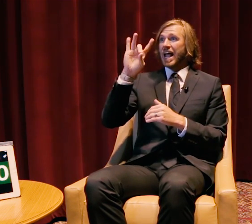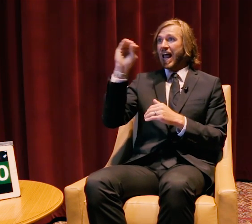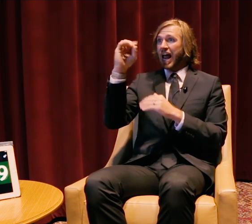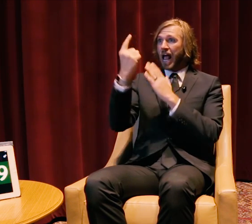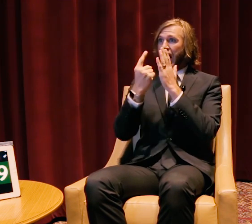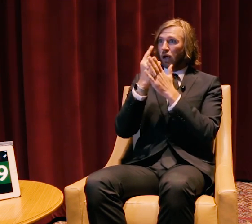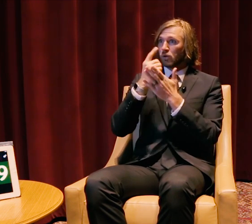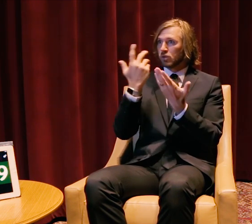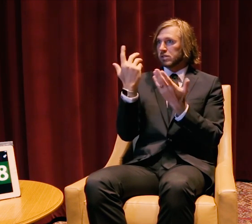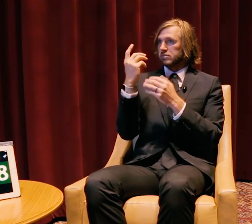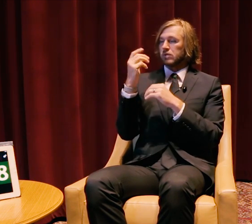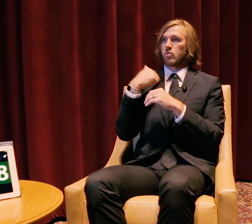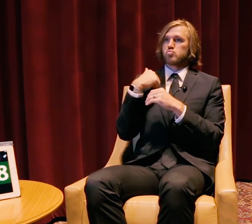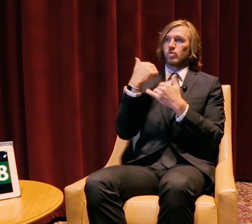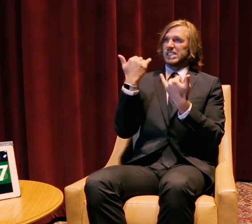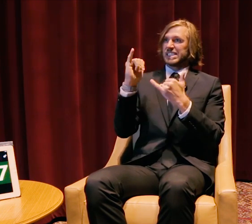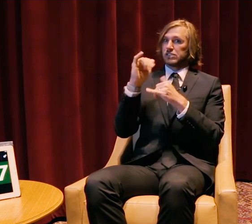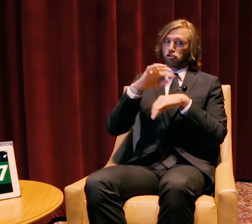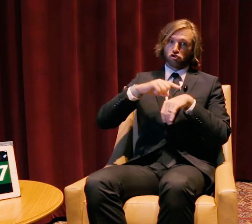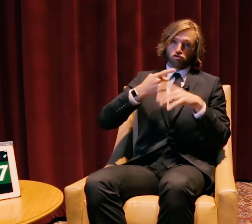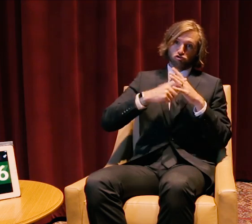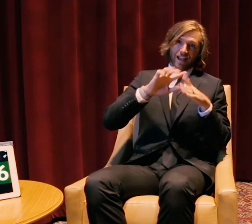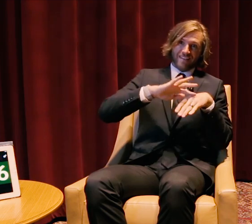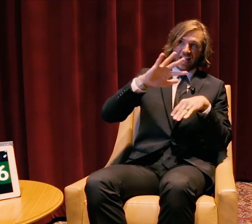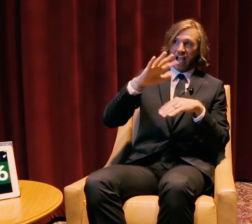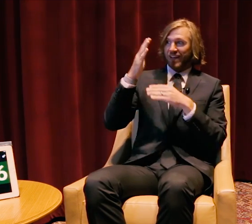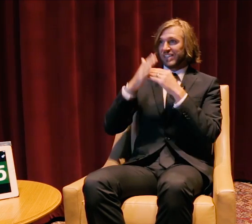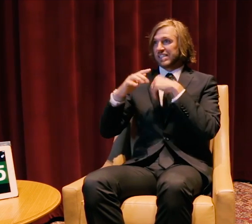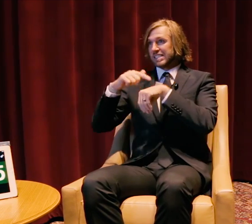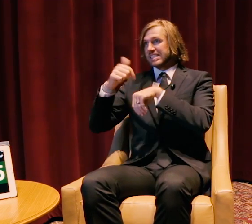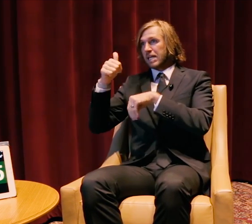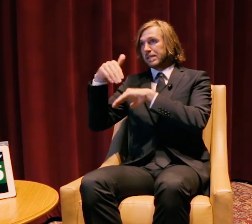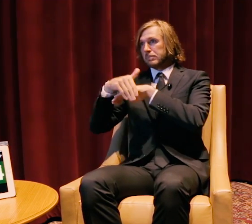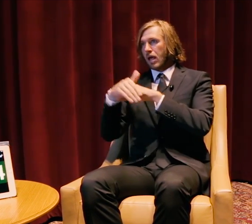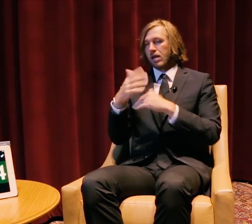there were plenty of we're starting at five and we're finishing at 10 pm at night.